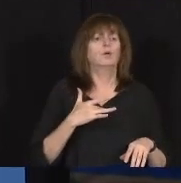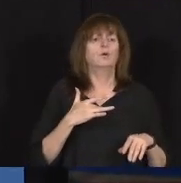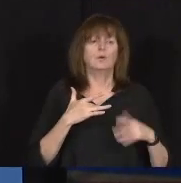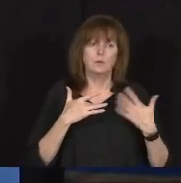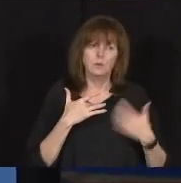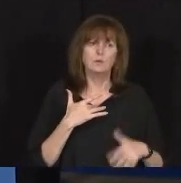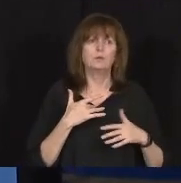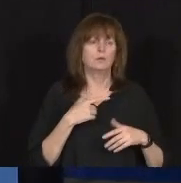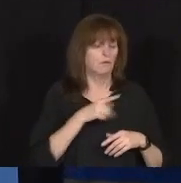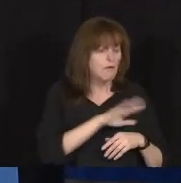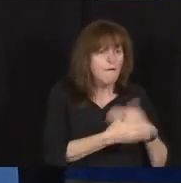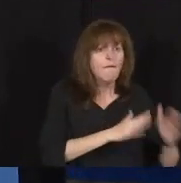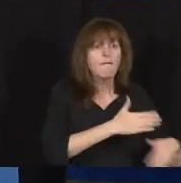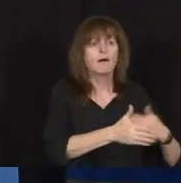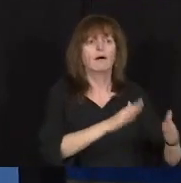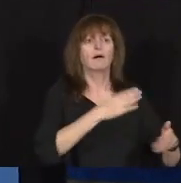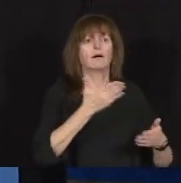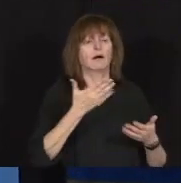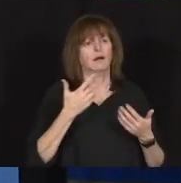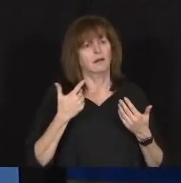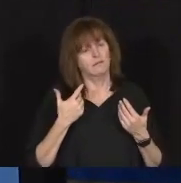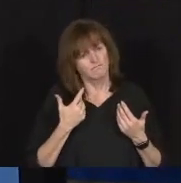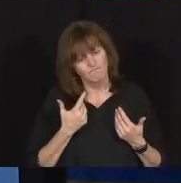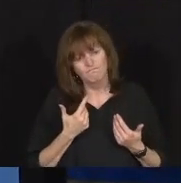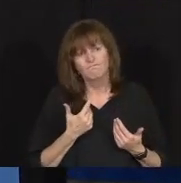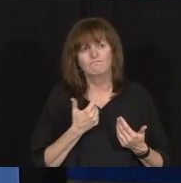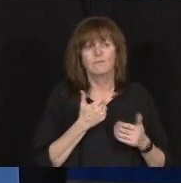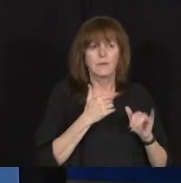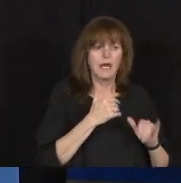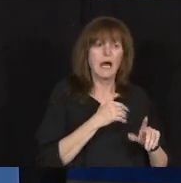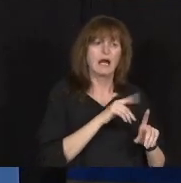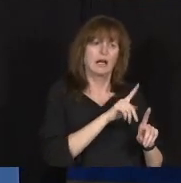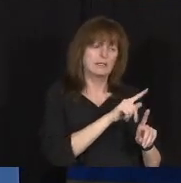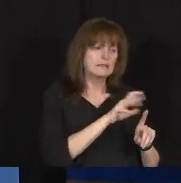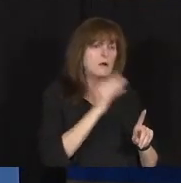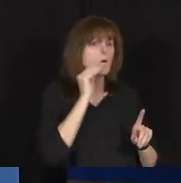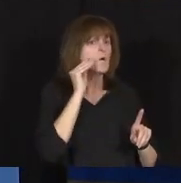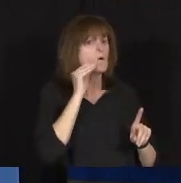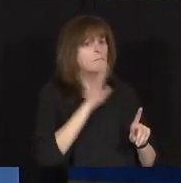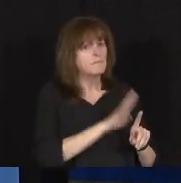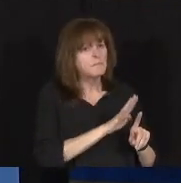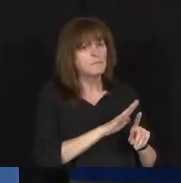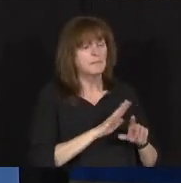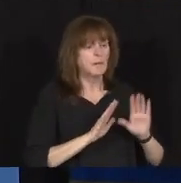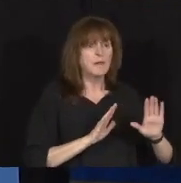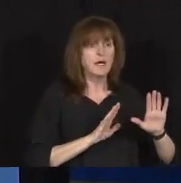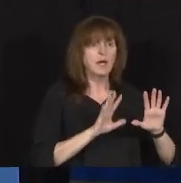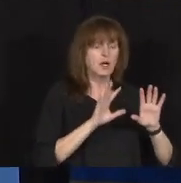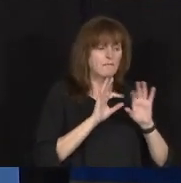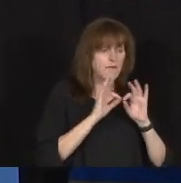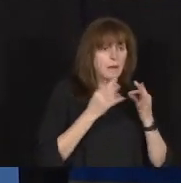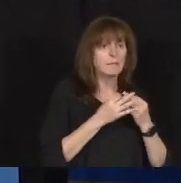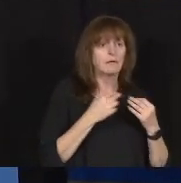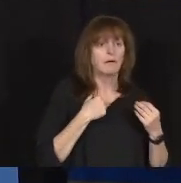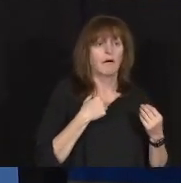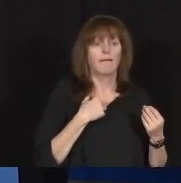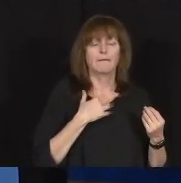Our condolences t o all of their families. T his is something that is